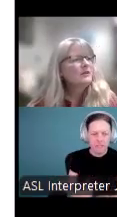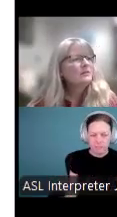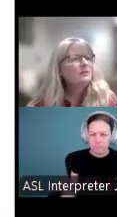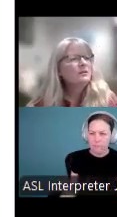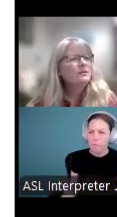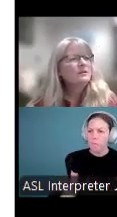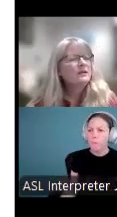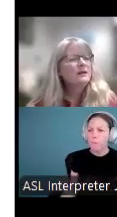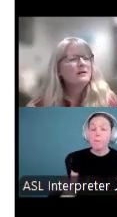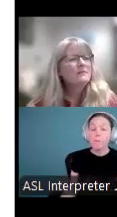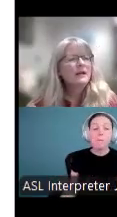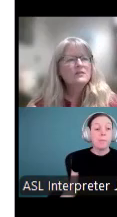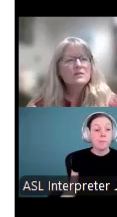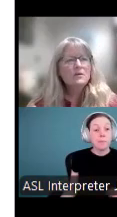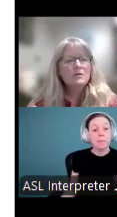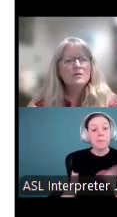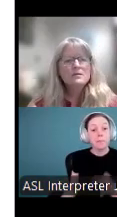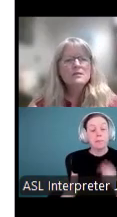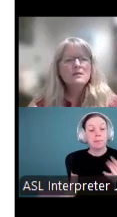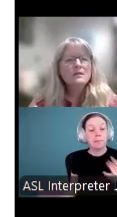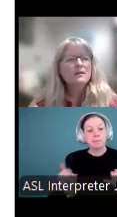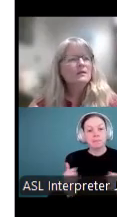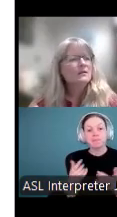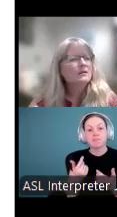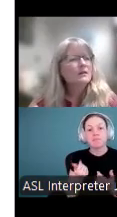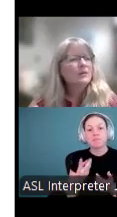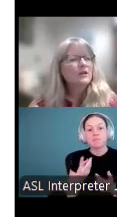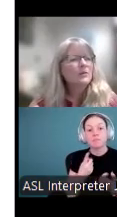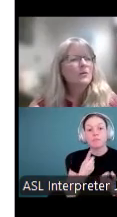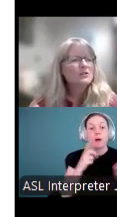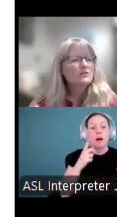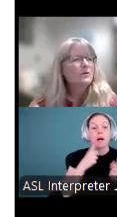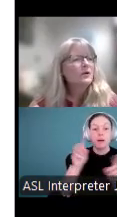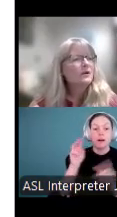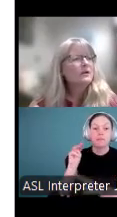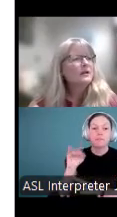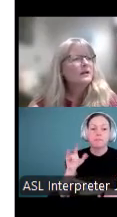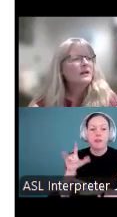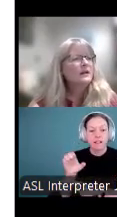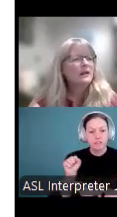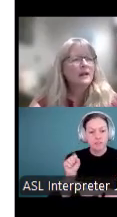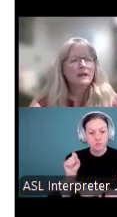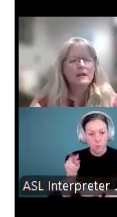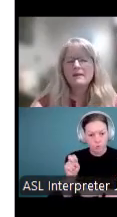about a couple milestones that we can watch for, and again,